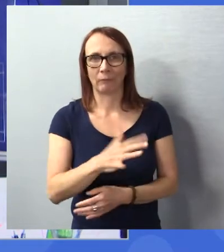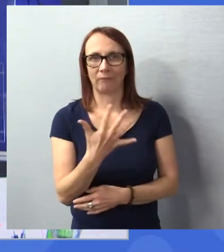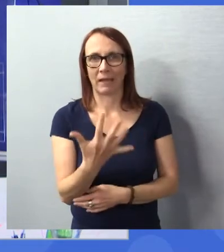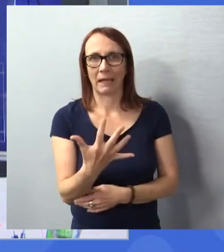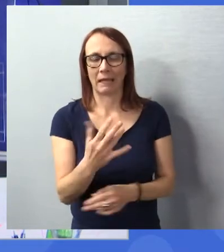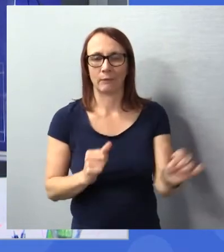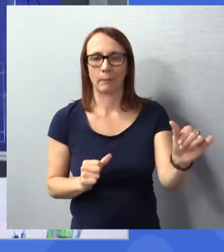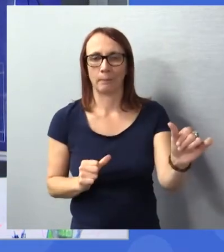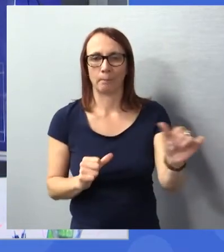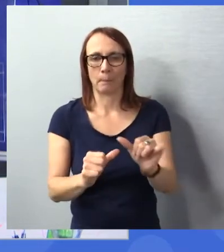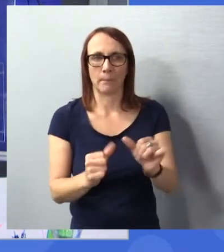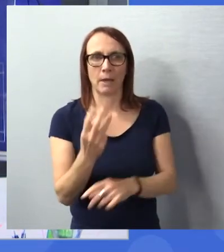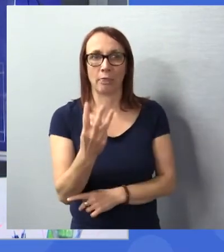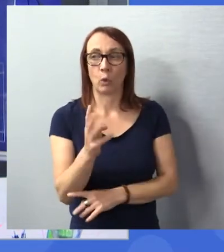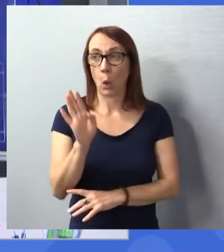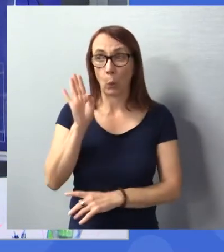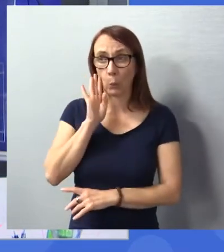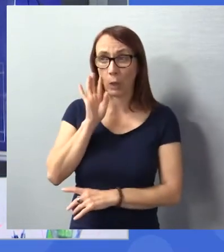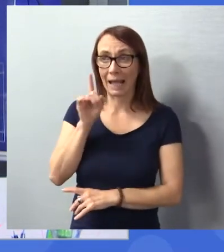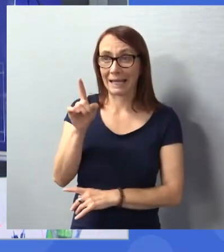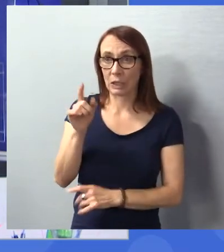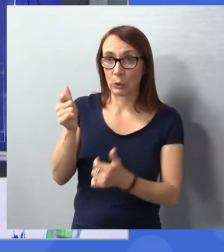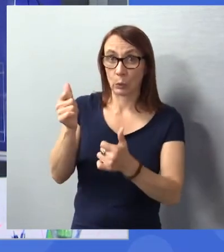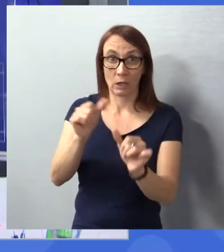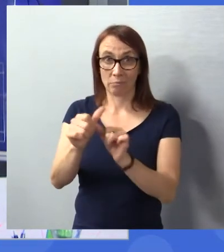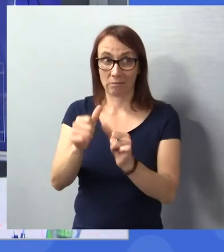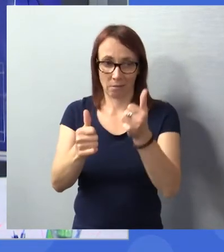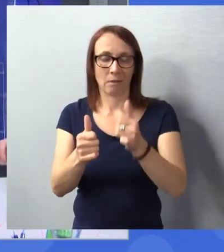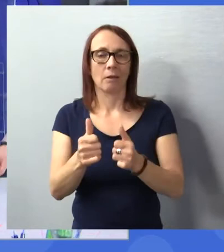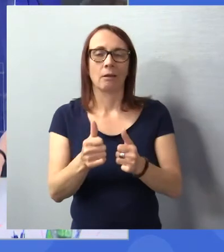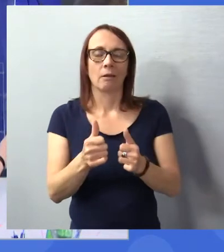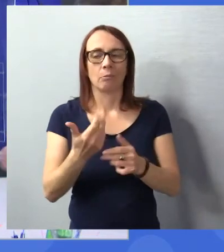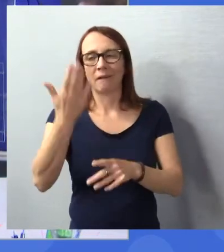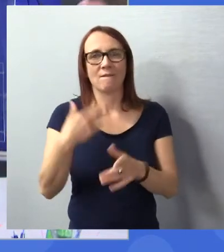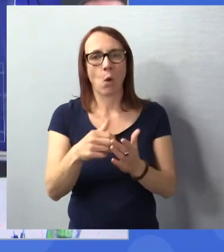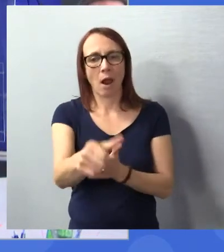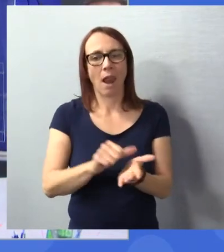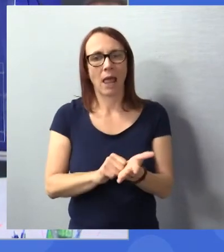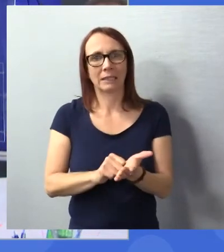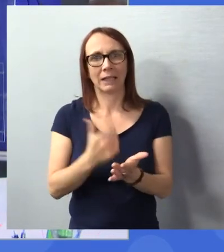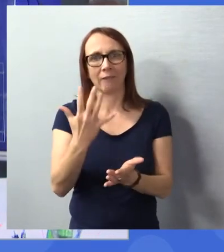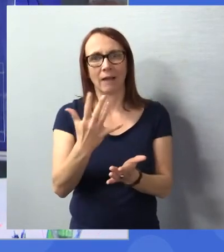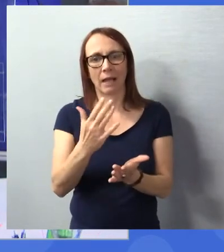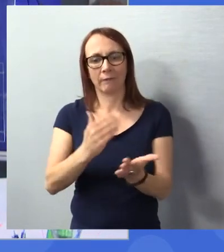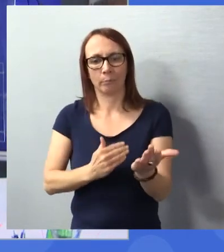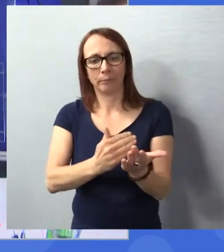to three okay we had about five we've cut it down to three in terms of the